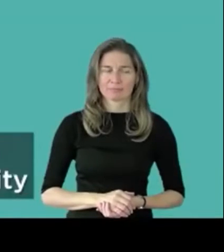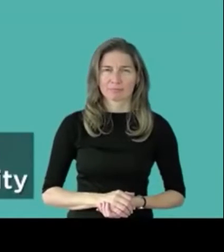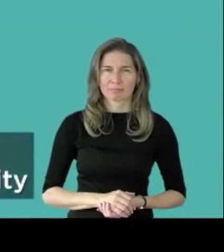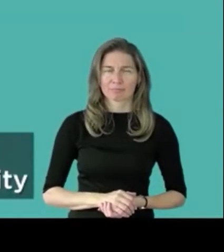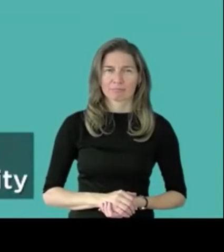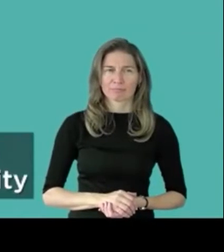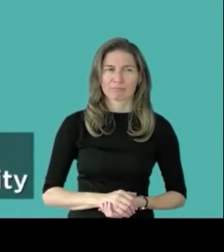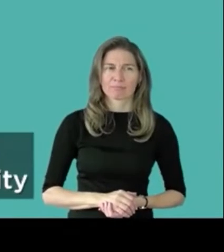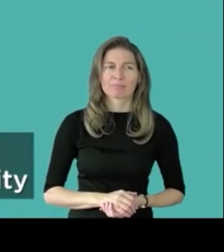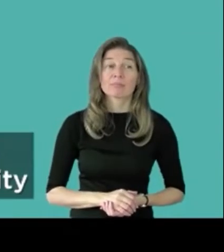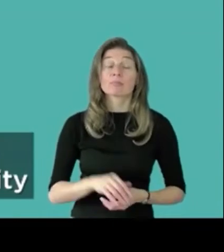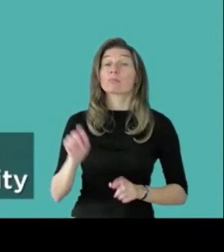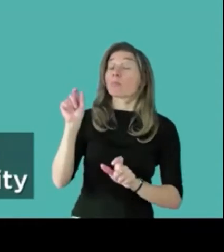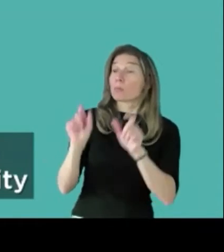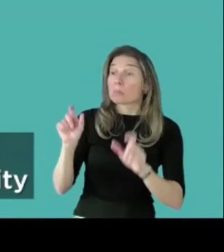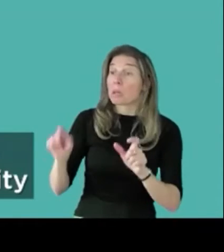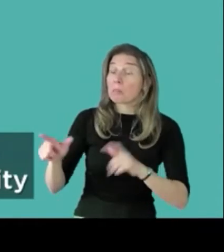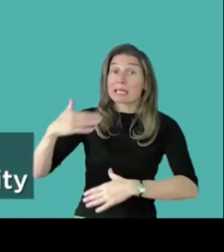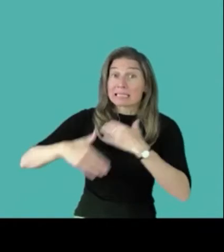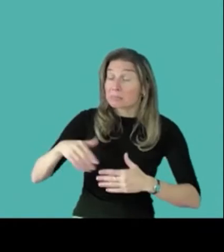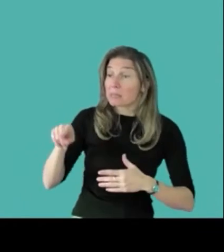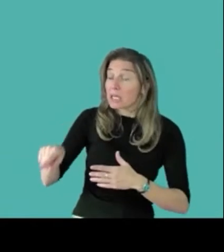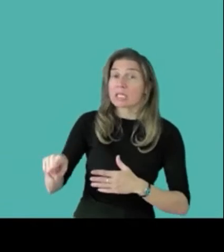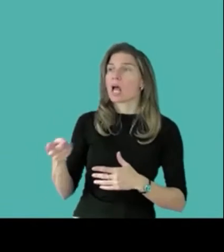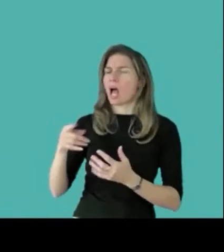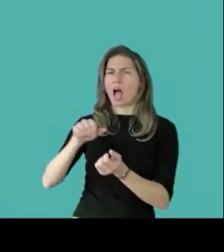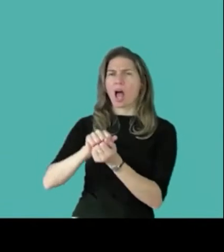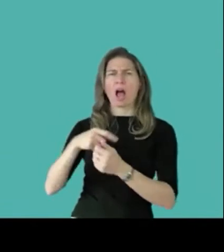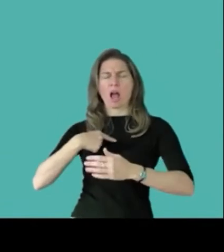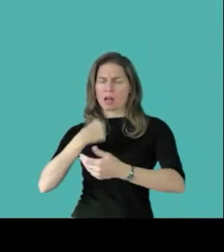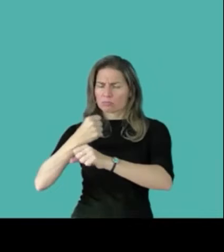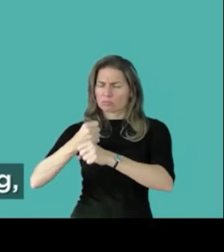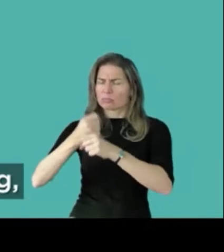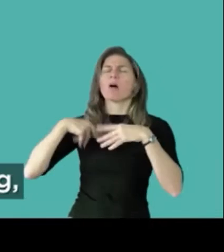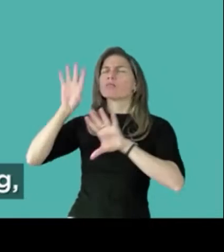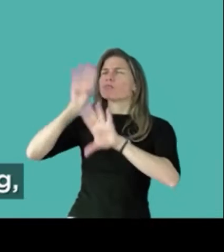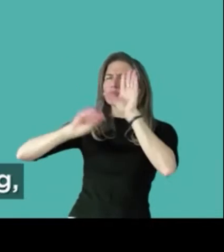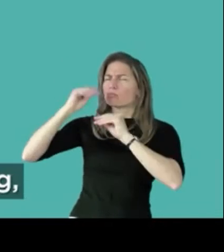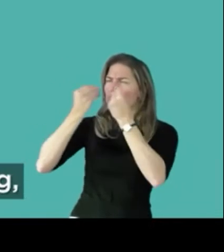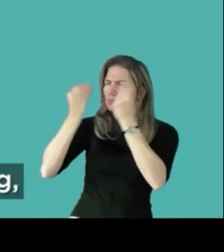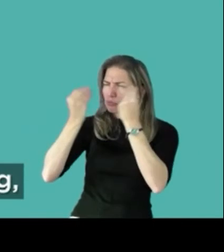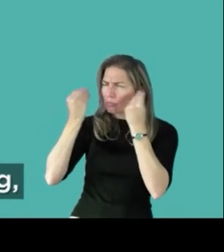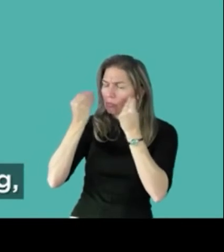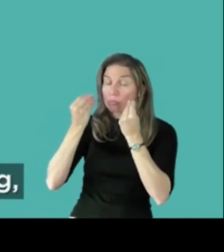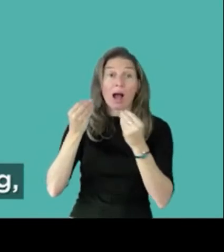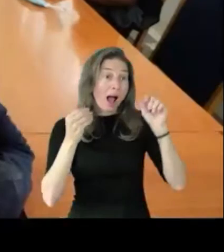If we could absorb these persons with disability when they start their undergraduate or their vocational training,